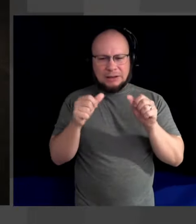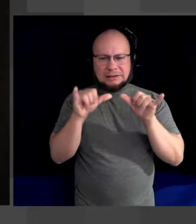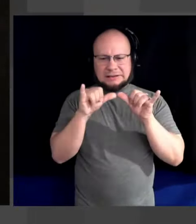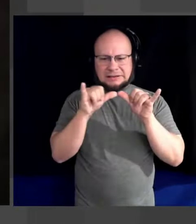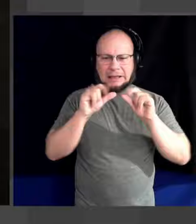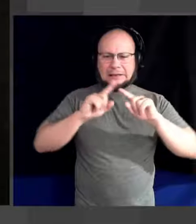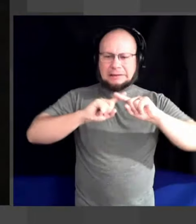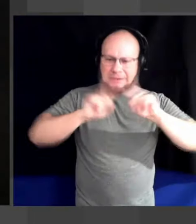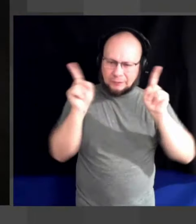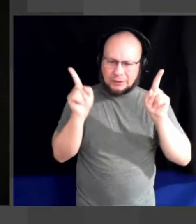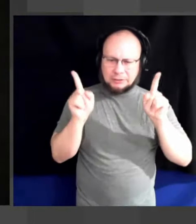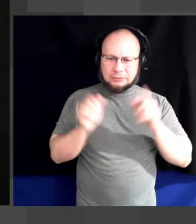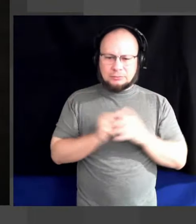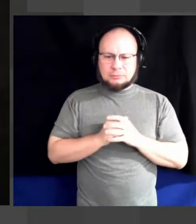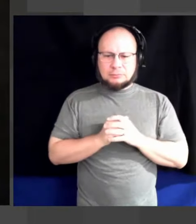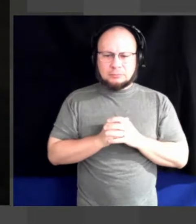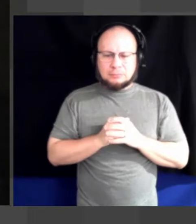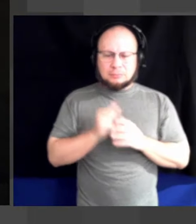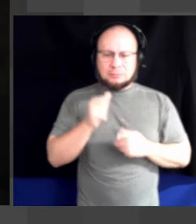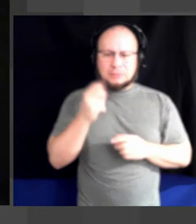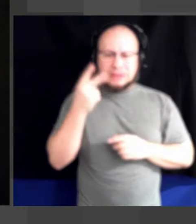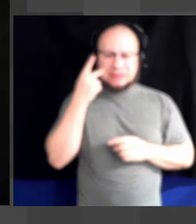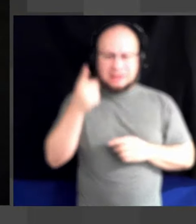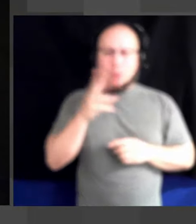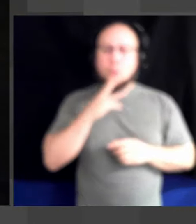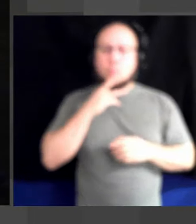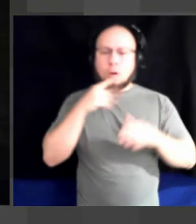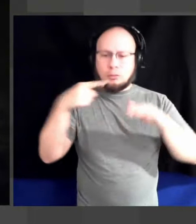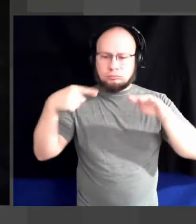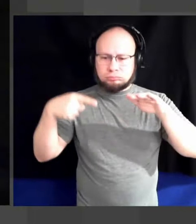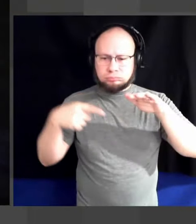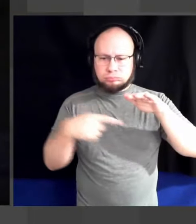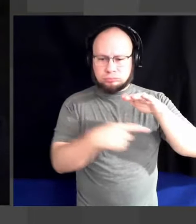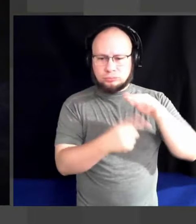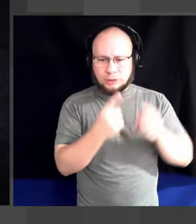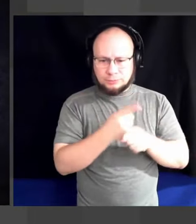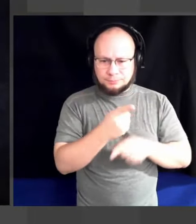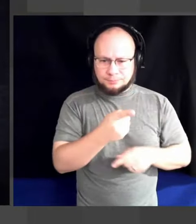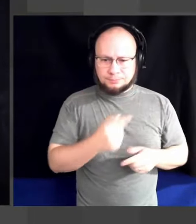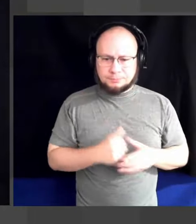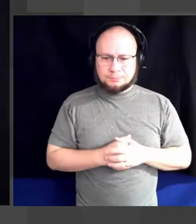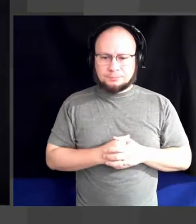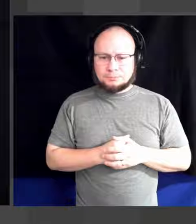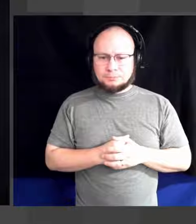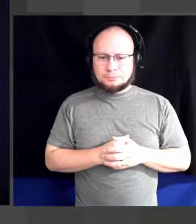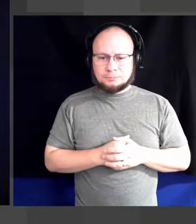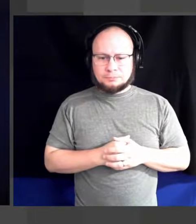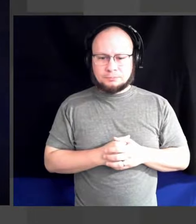MUCH MORE VARIETY IN THE SHAPES AND THE SIZES AND EVEN HERE YOU CAN SEE THERE IS SOME WATER UNDERGROUND.